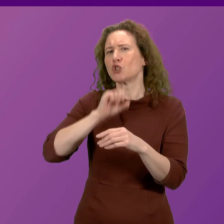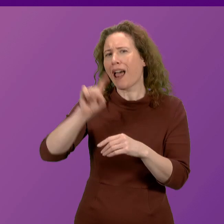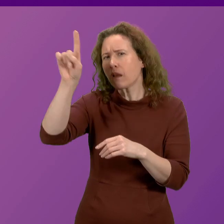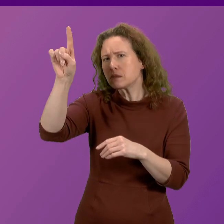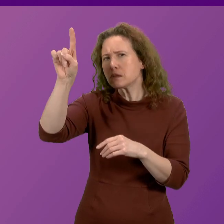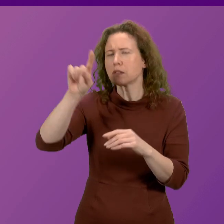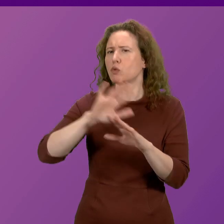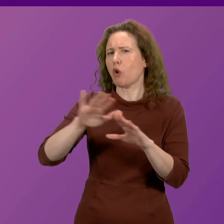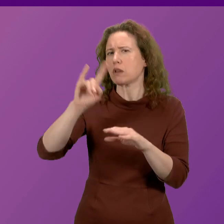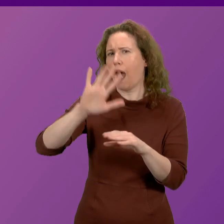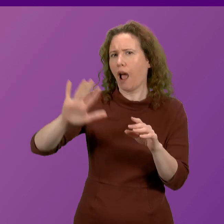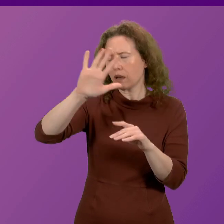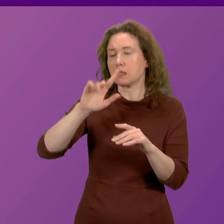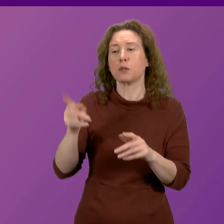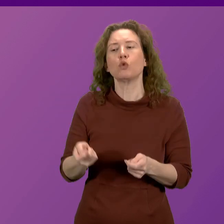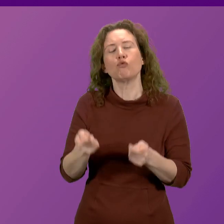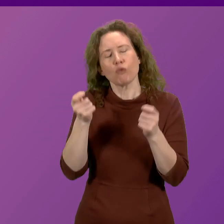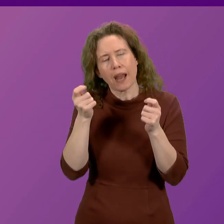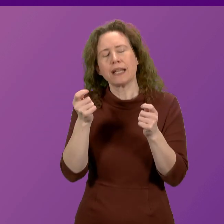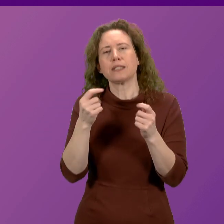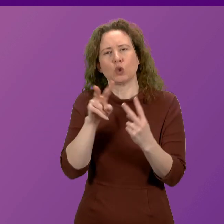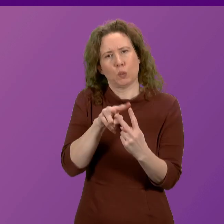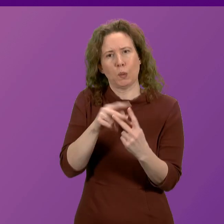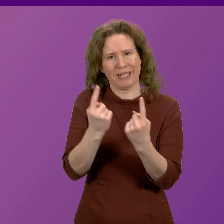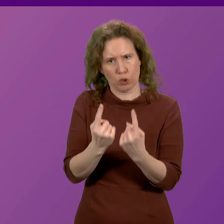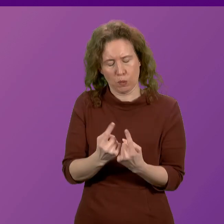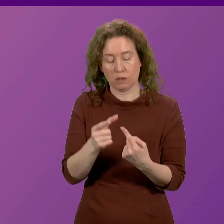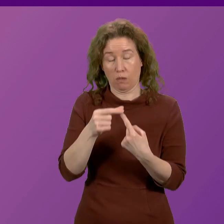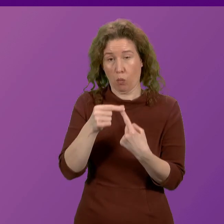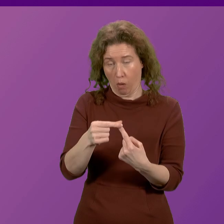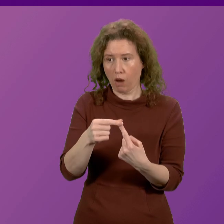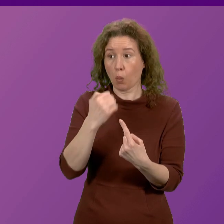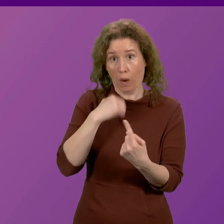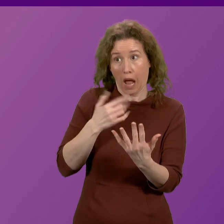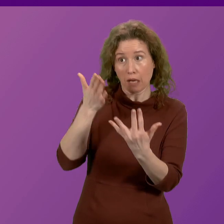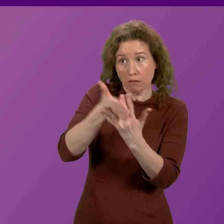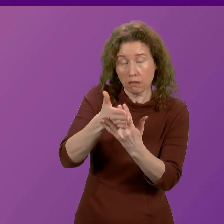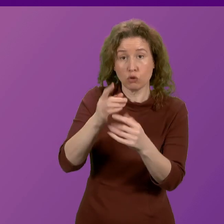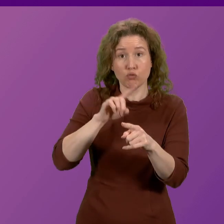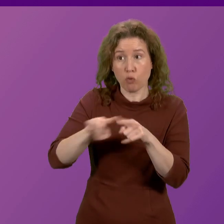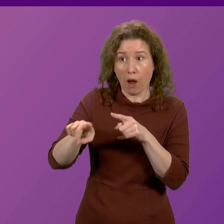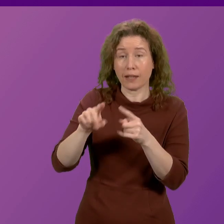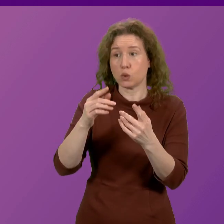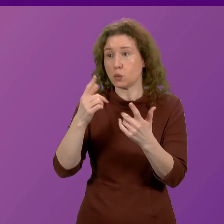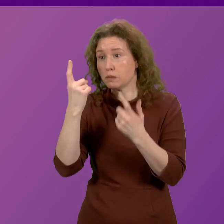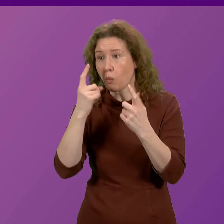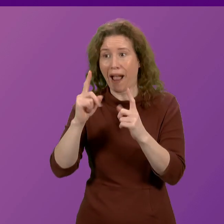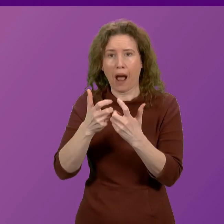Rhoda Grant raises two issues with me. The first is whether I will intervene to see whether there is an alternative; I give her an assurance that ministers will do